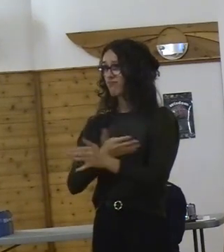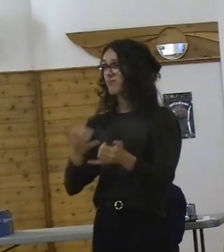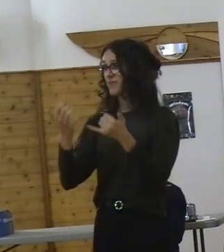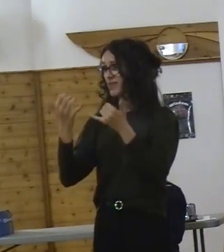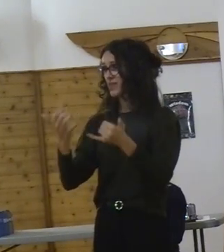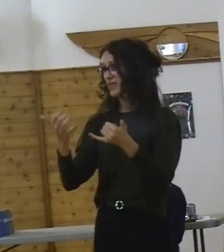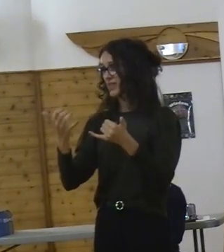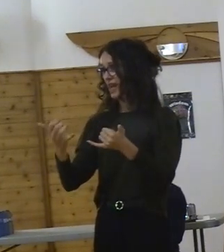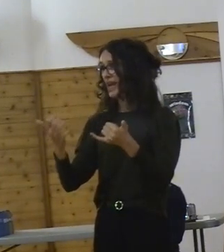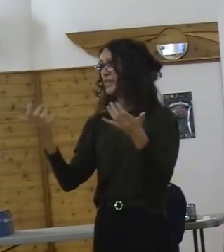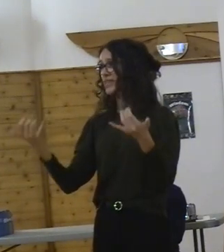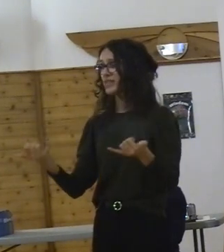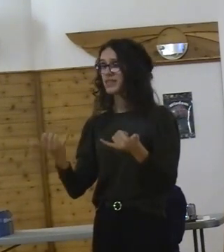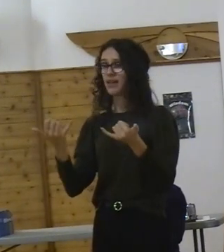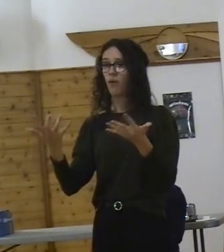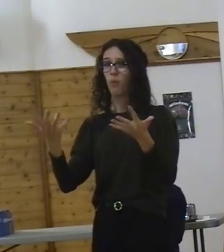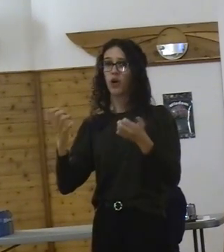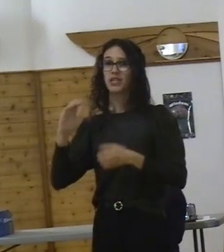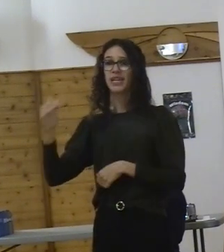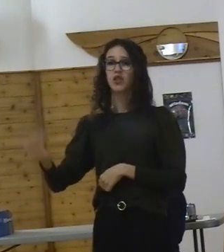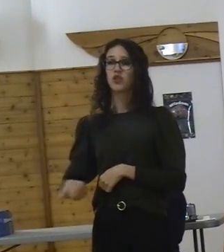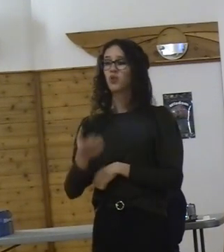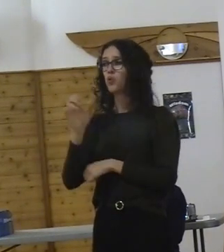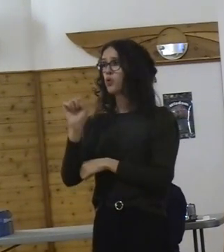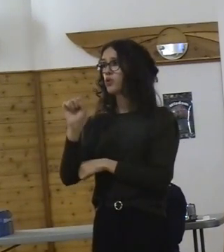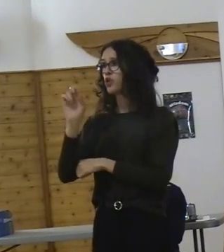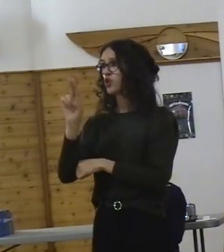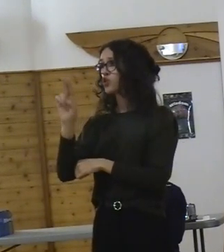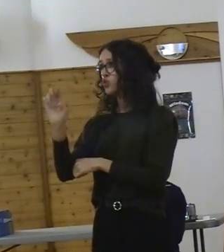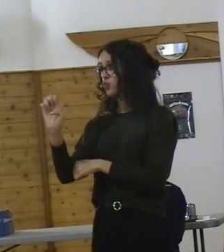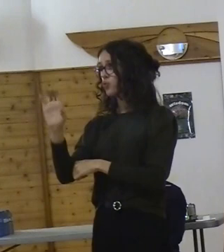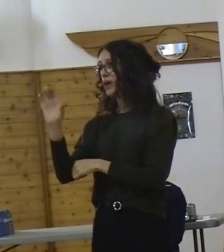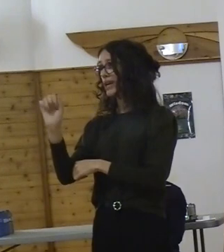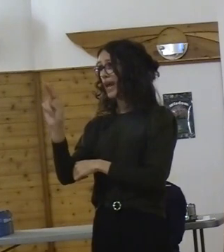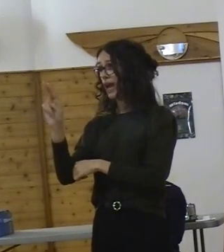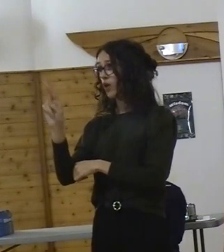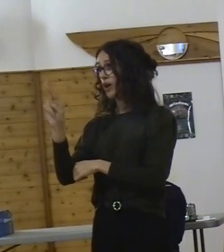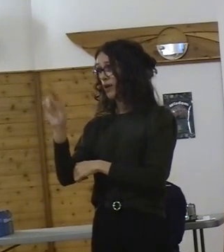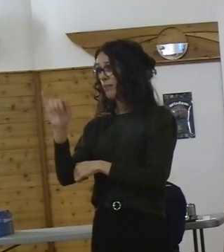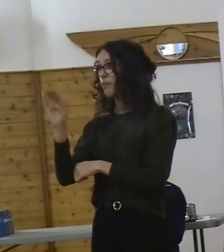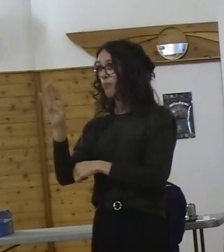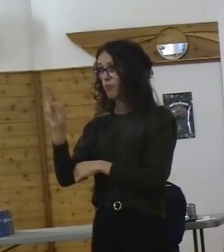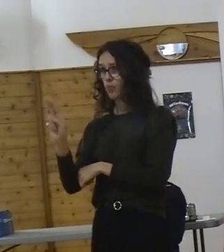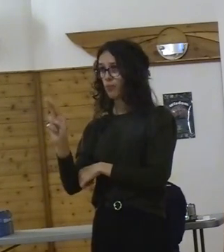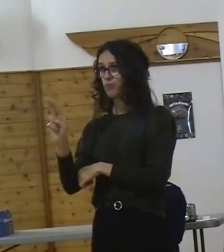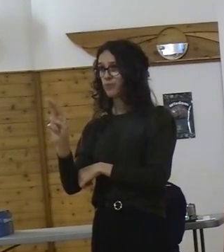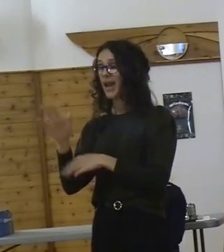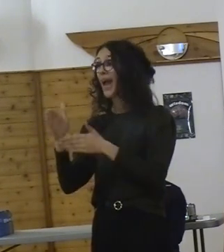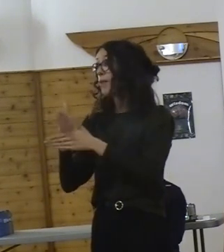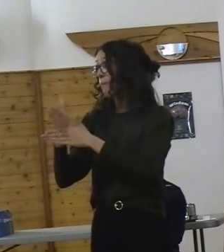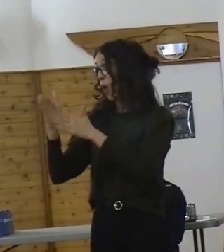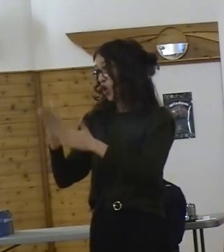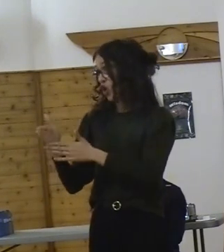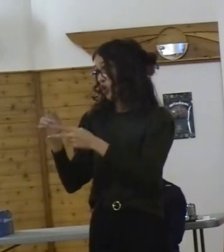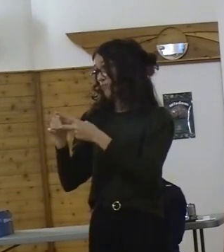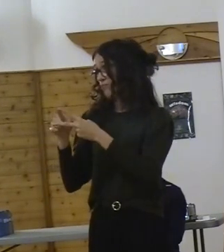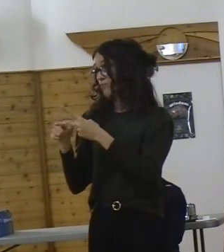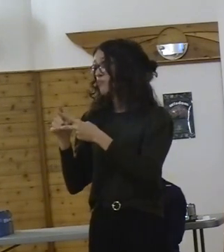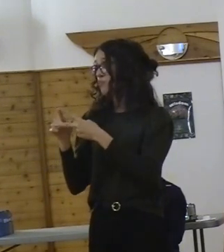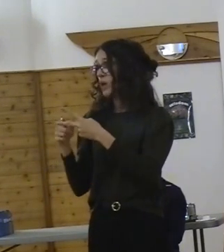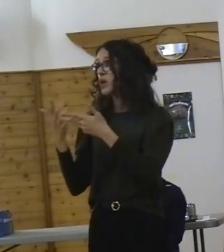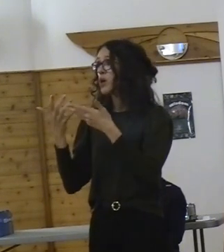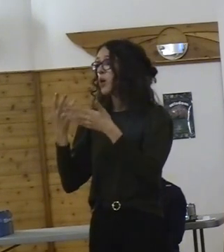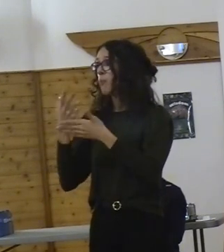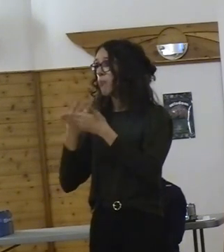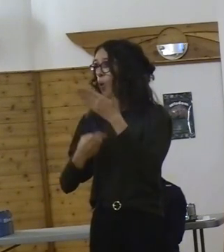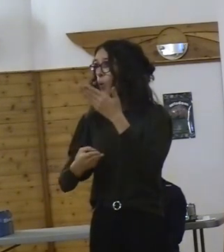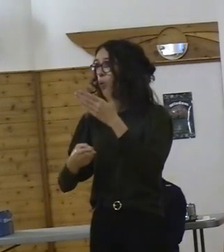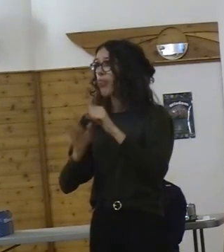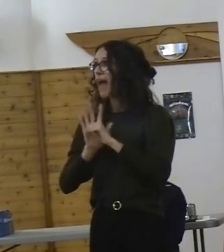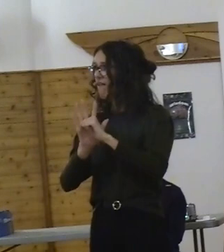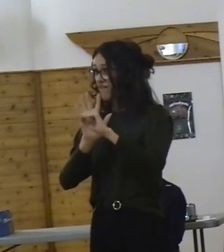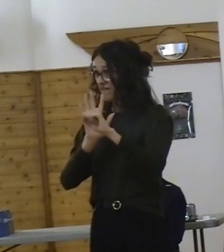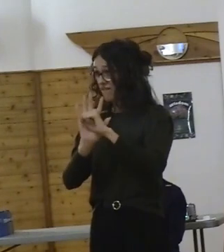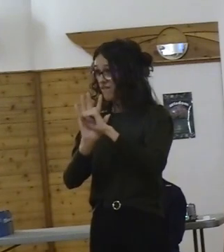I want to introduce you to Sukerabu and her partner who continue to advocate for their relative.